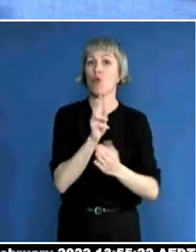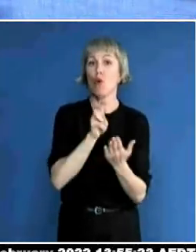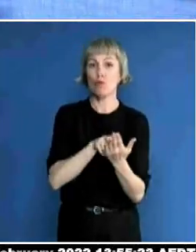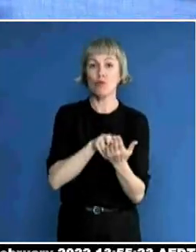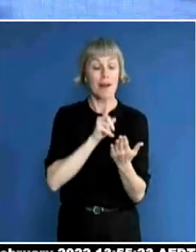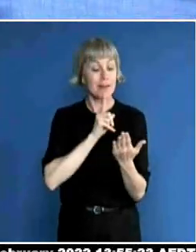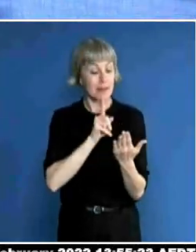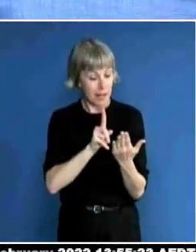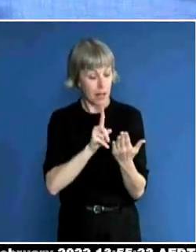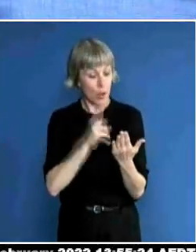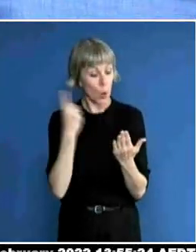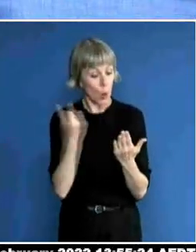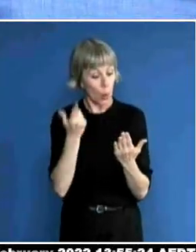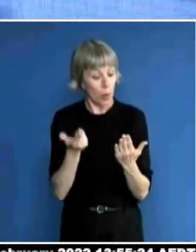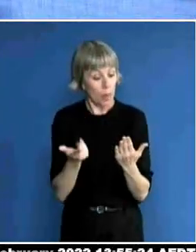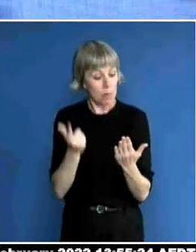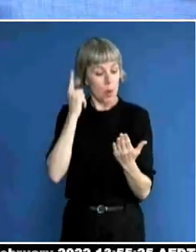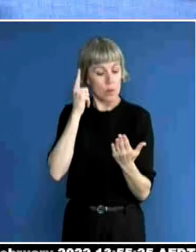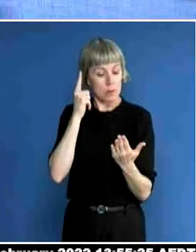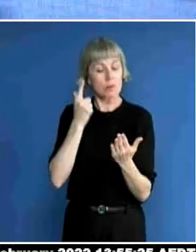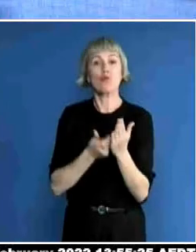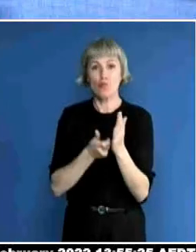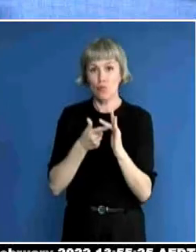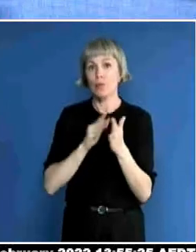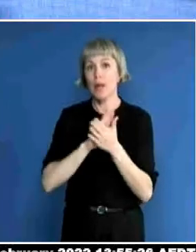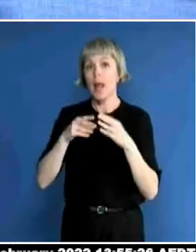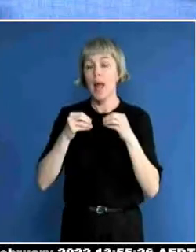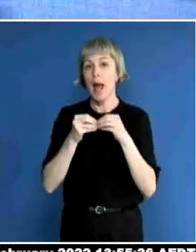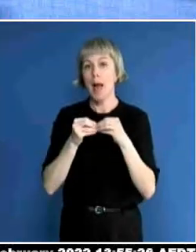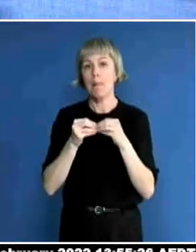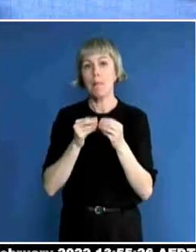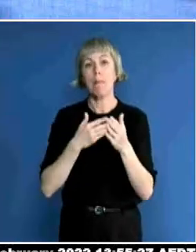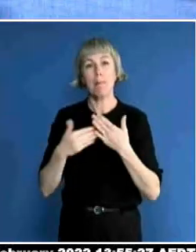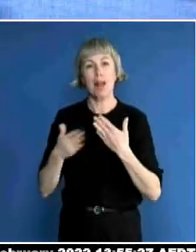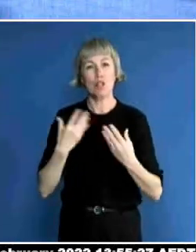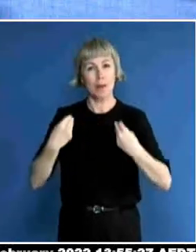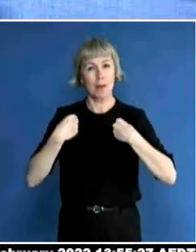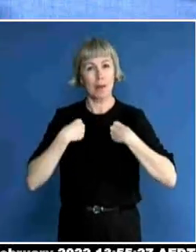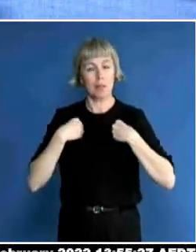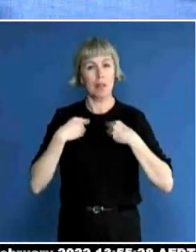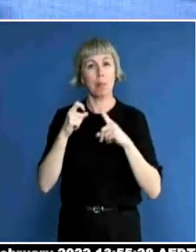Management Pty Limited. And you signed that contract and sent that back.